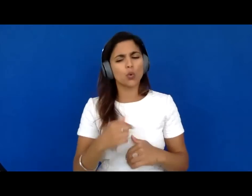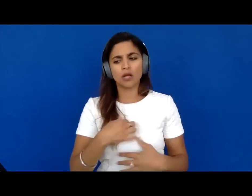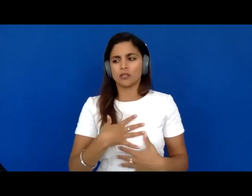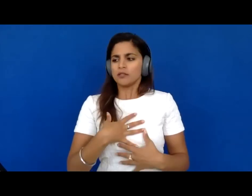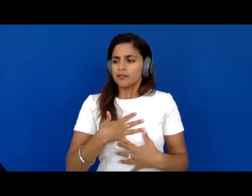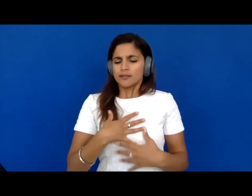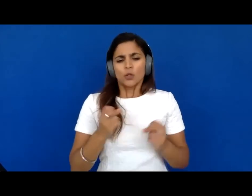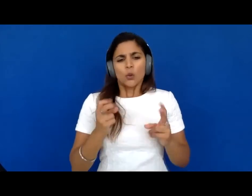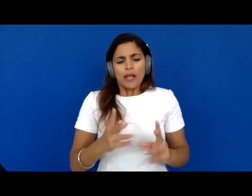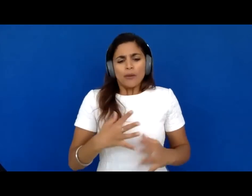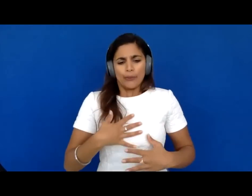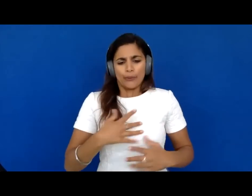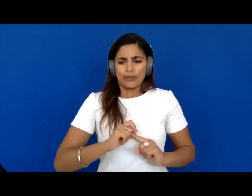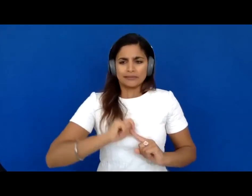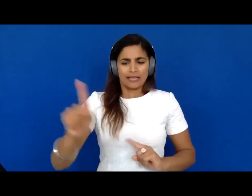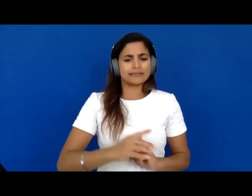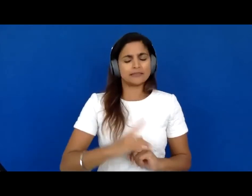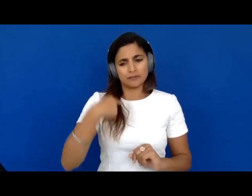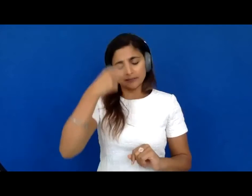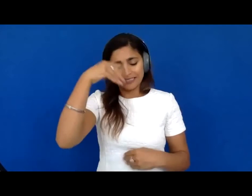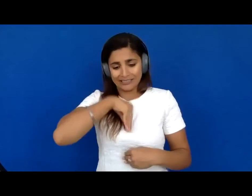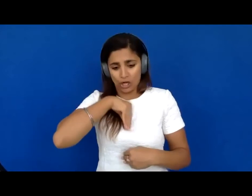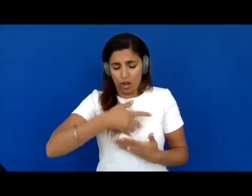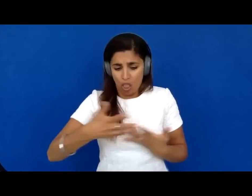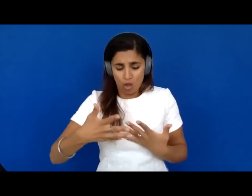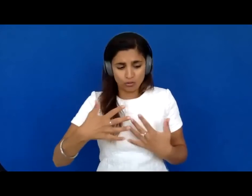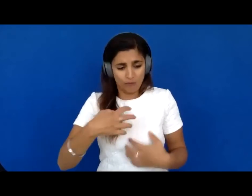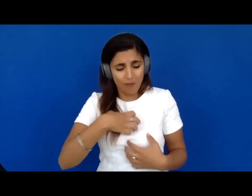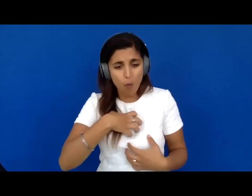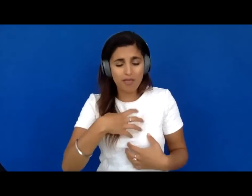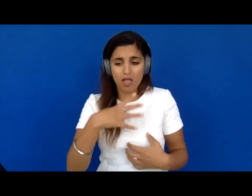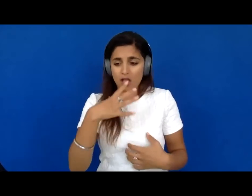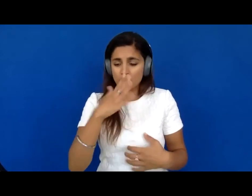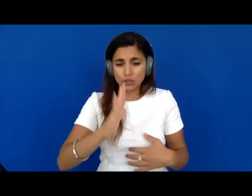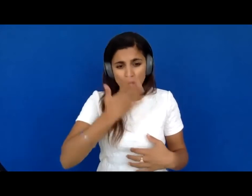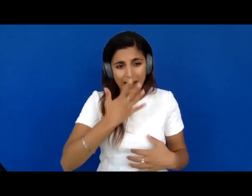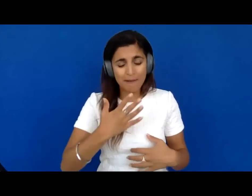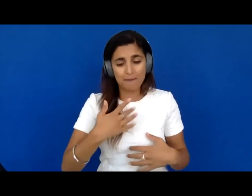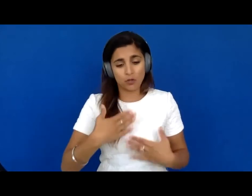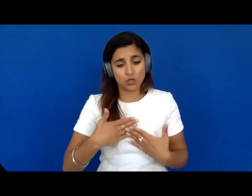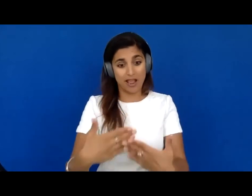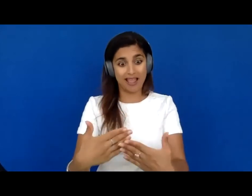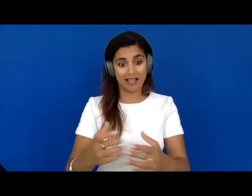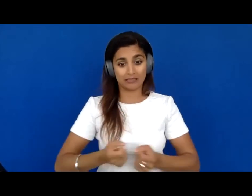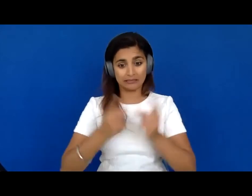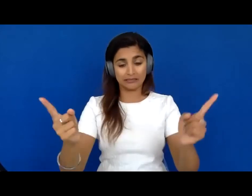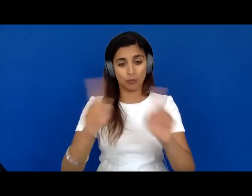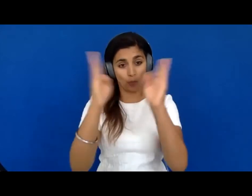I fought a lot of internalized fat phobia and shame when I shared it with the world and I thought I was done I thought this was it I had to write these